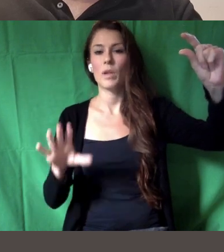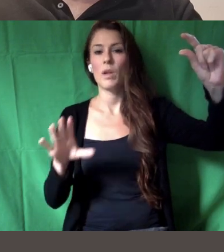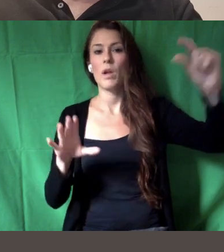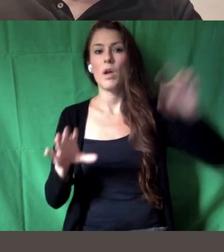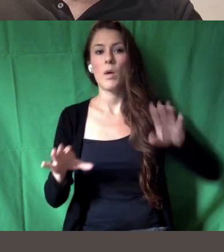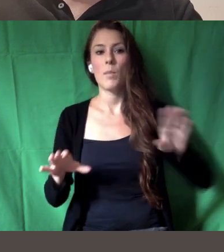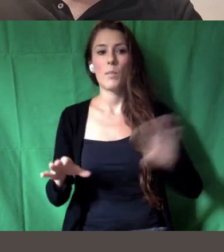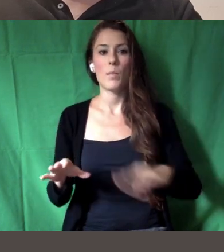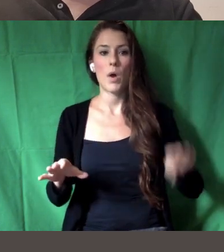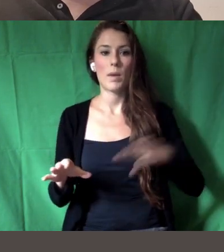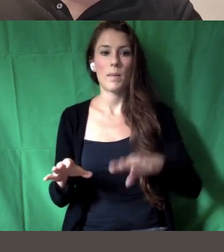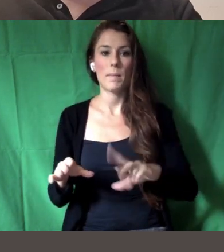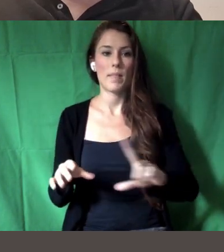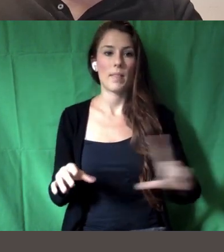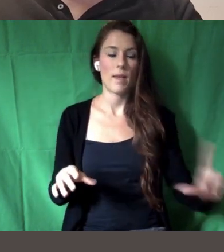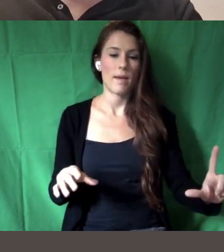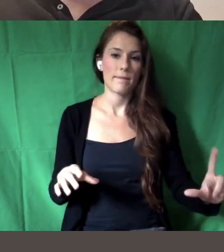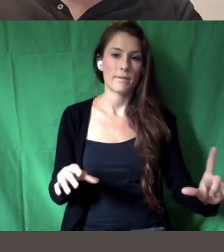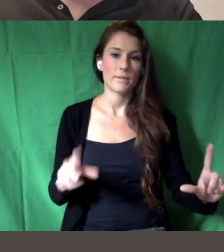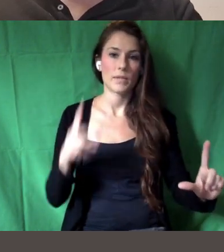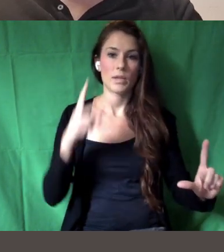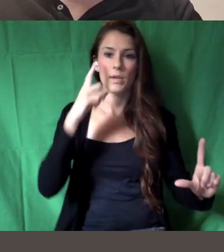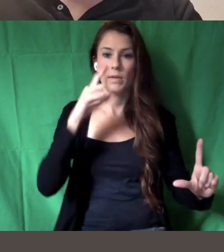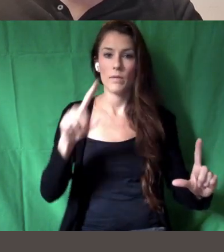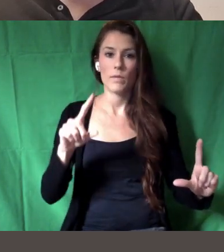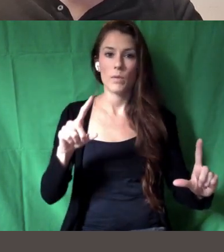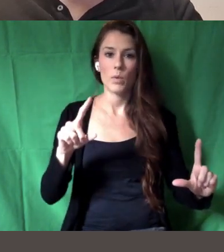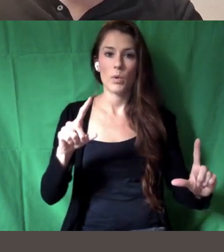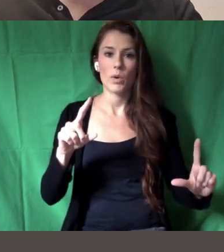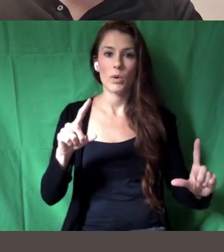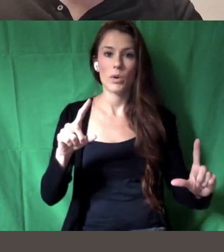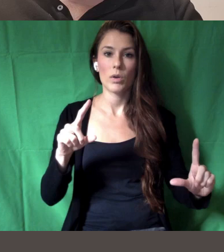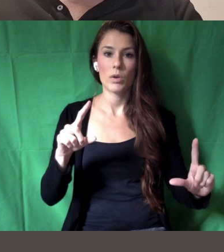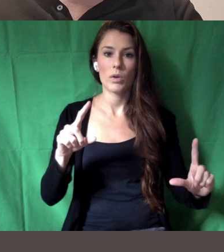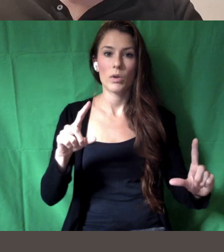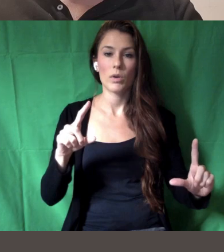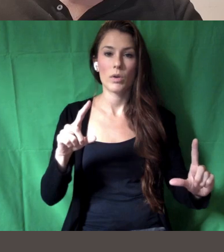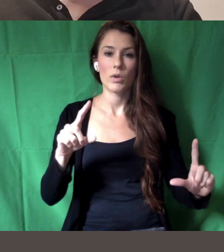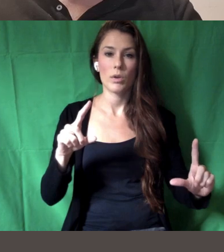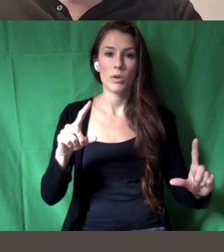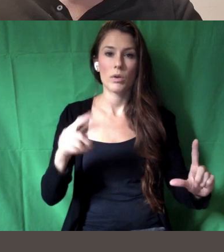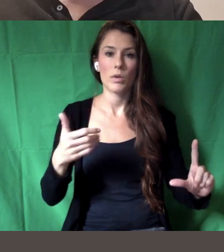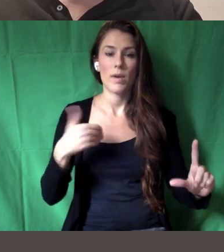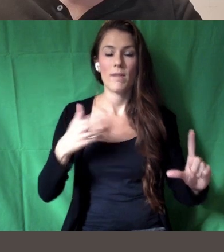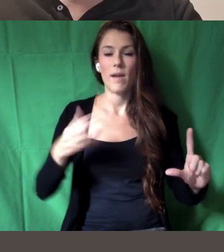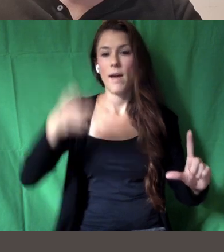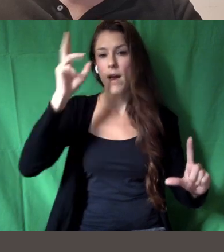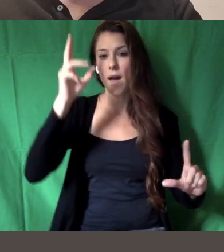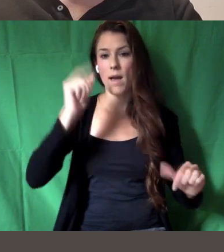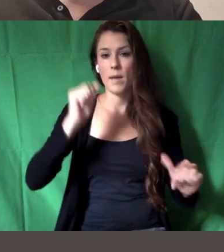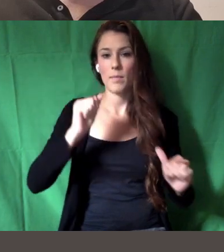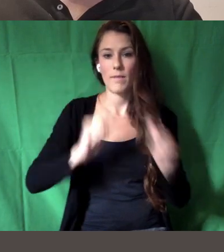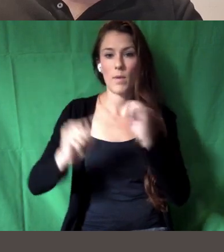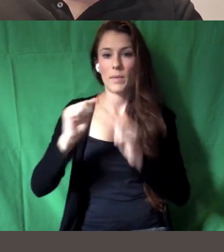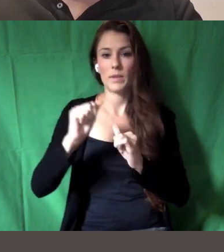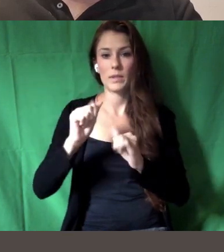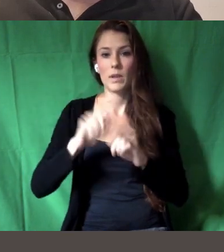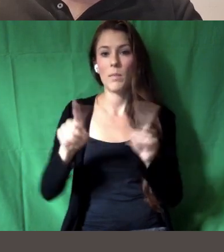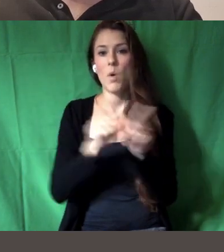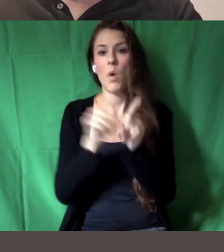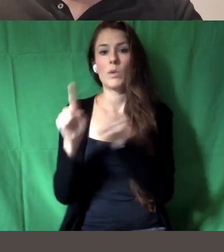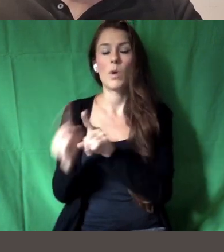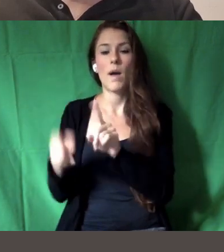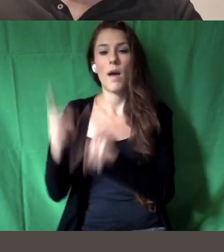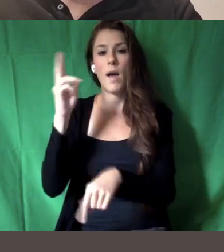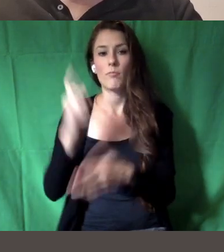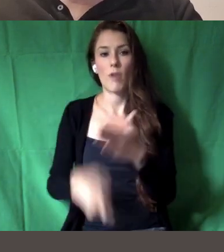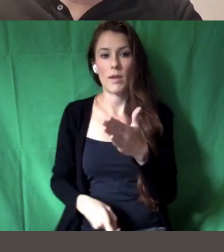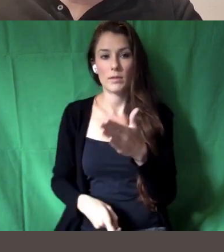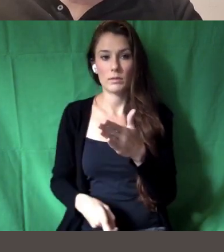bottom-left for trade-offs when we have high performance but also high price and